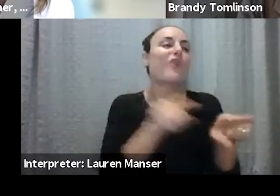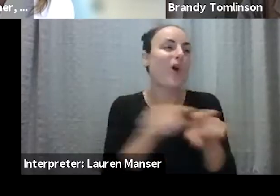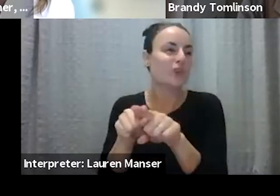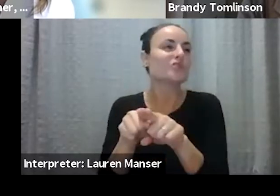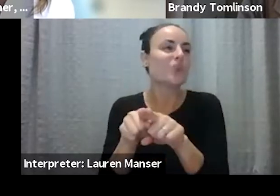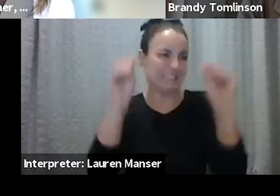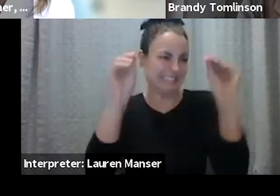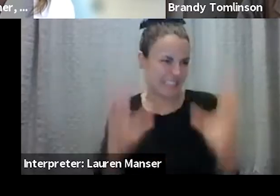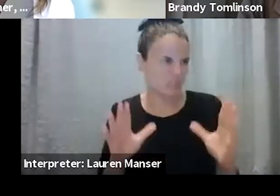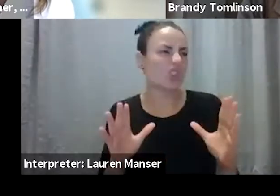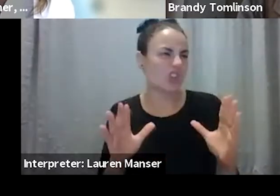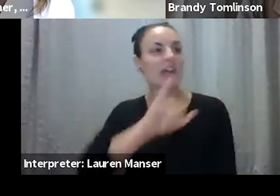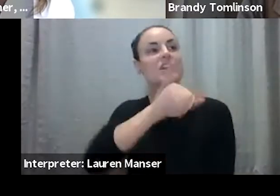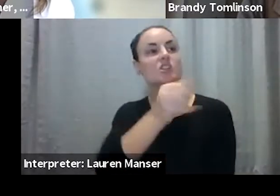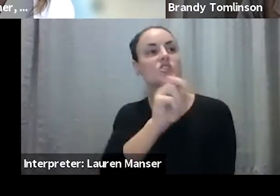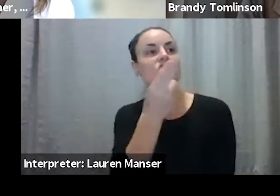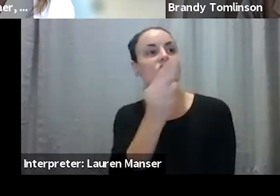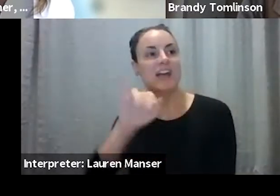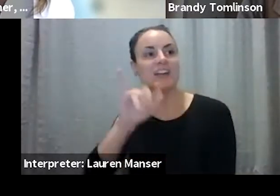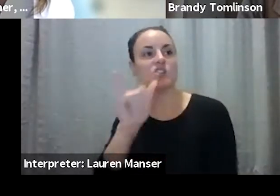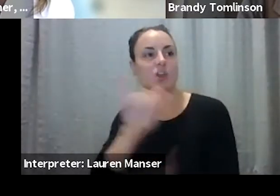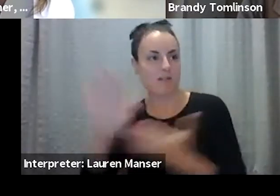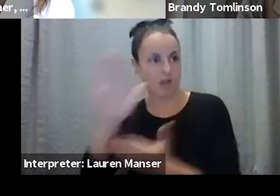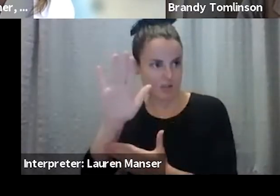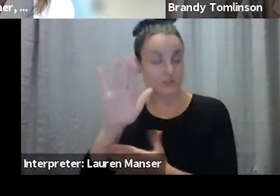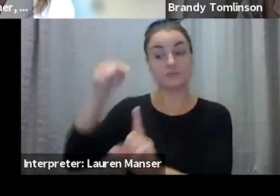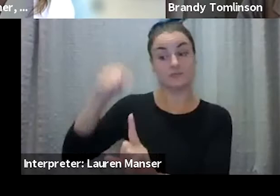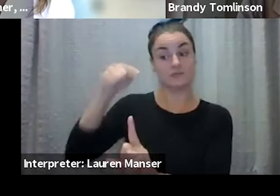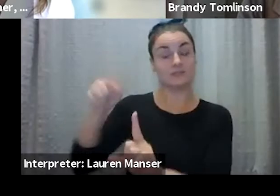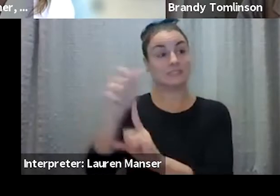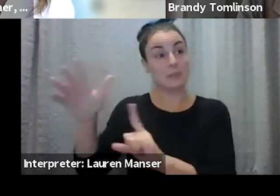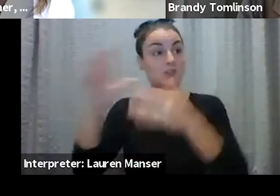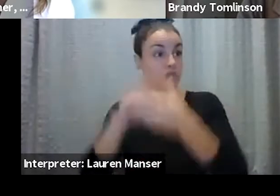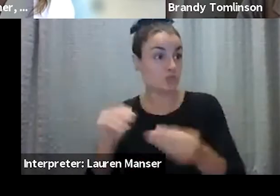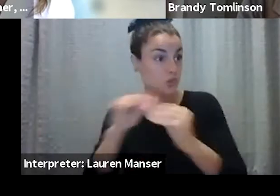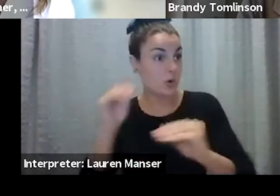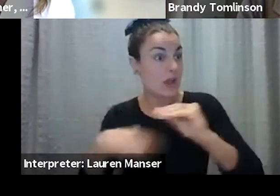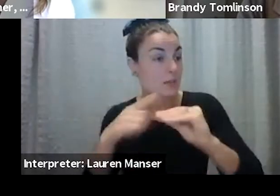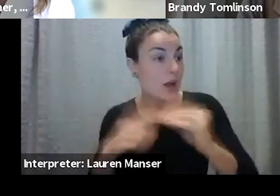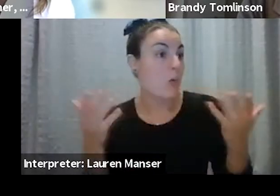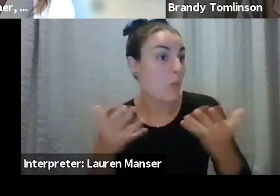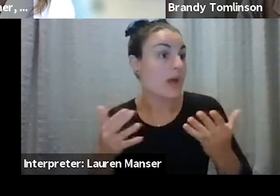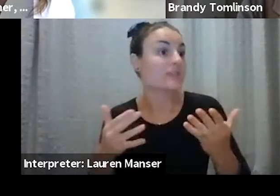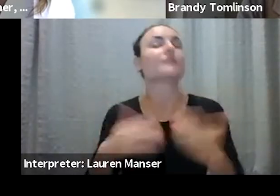and whose research shows that stigma, particularly when it comes to disabilities related to mental health,